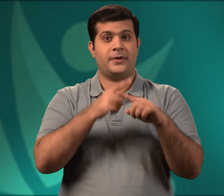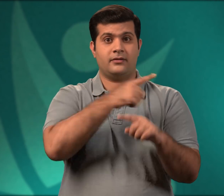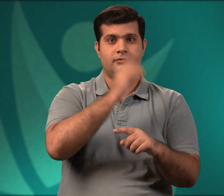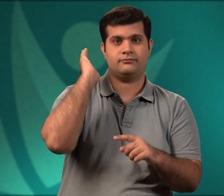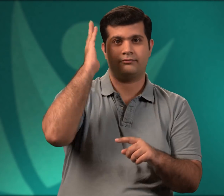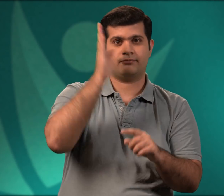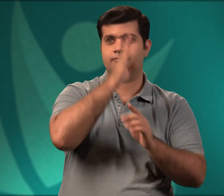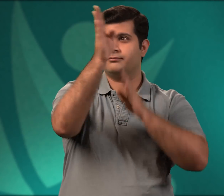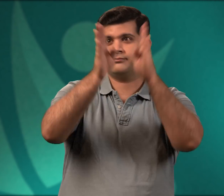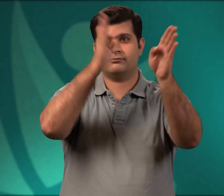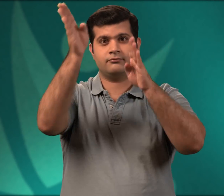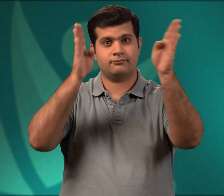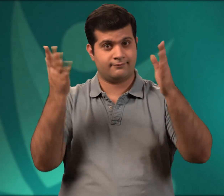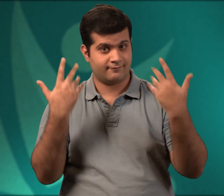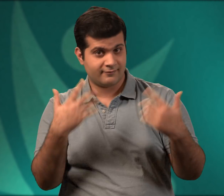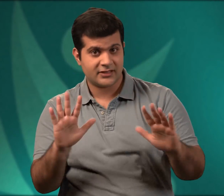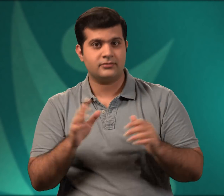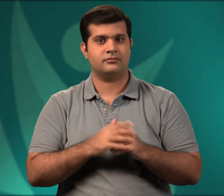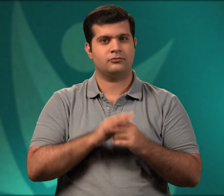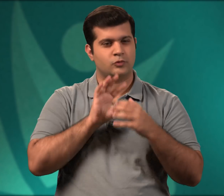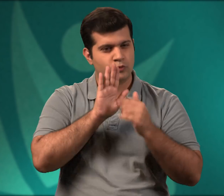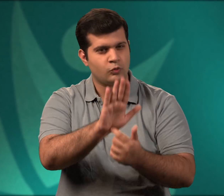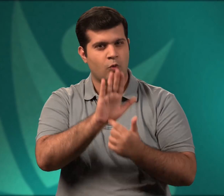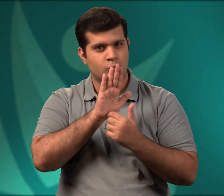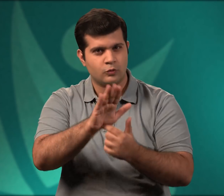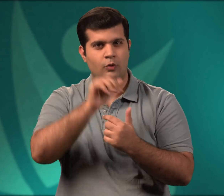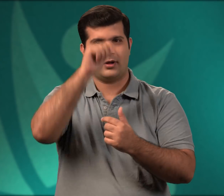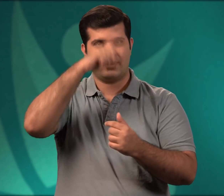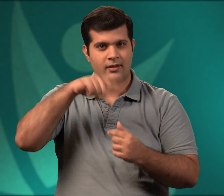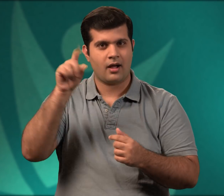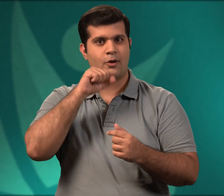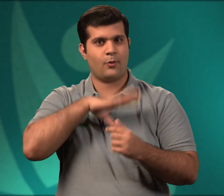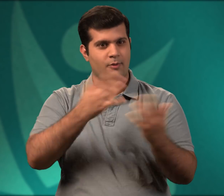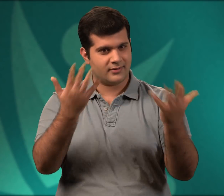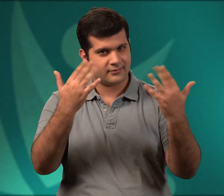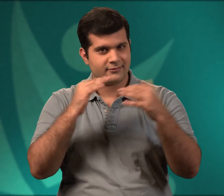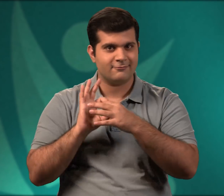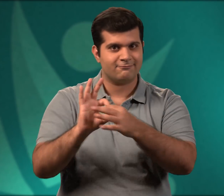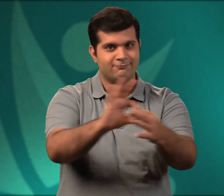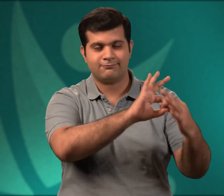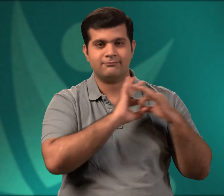They have also held lectures in many places and state that Indian youth must remain united.